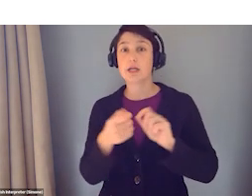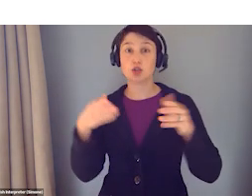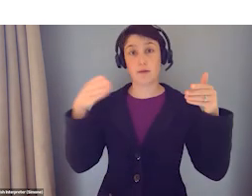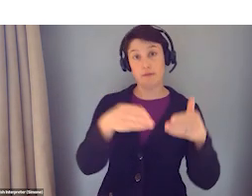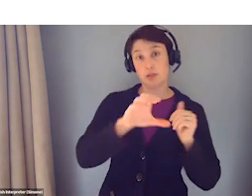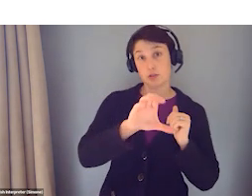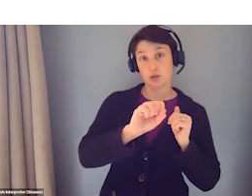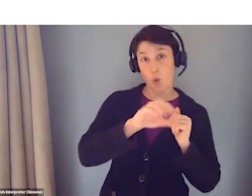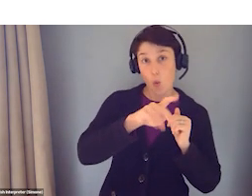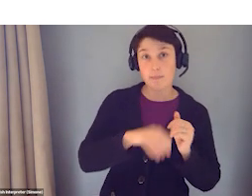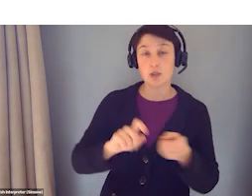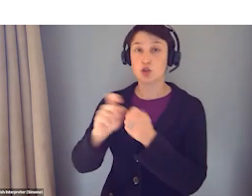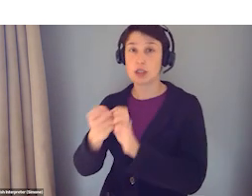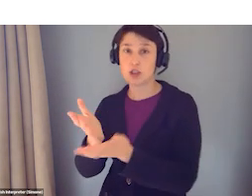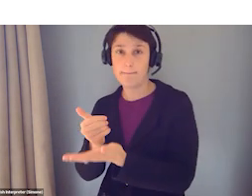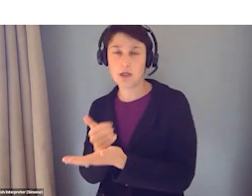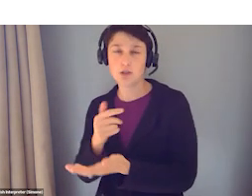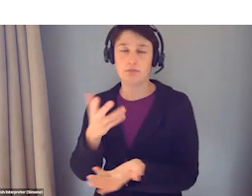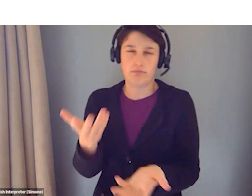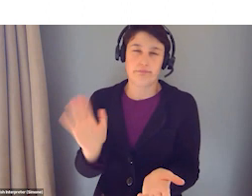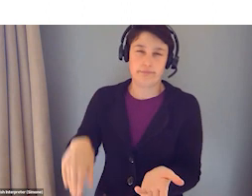But the grants officer really needs to sign off on everything.